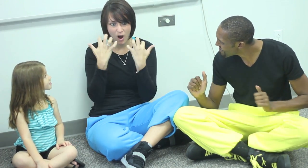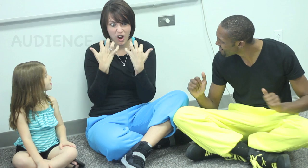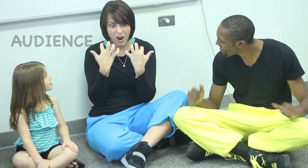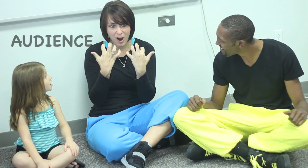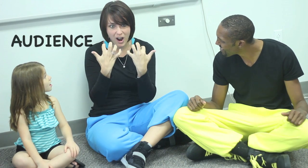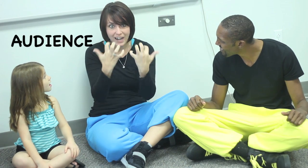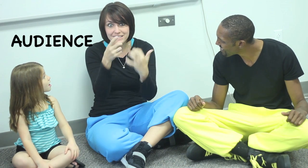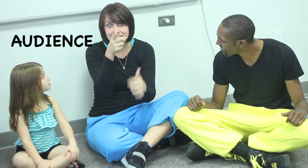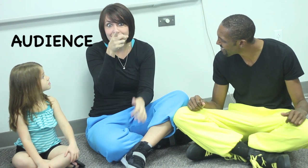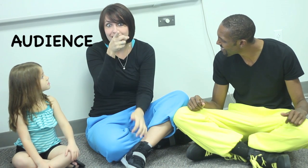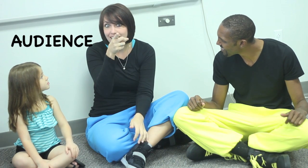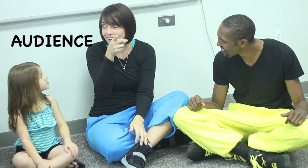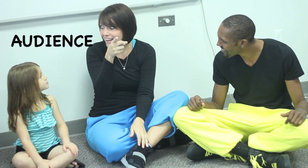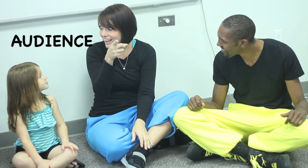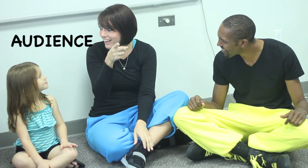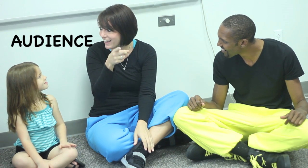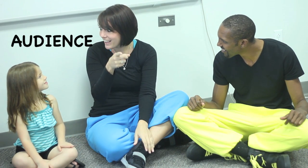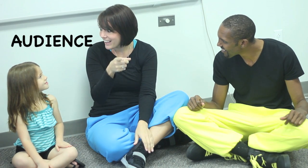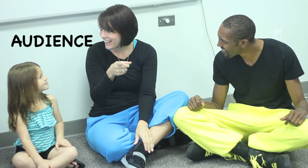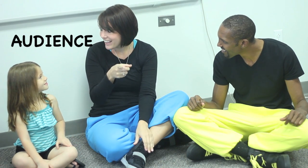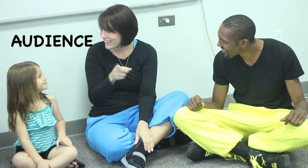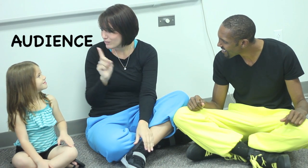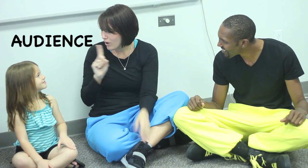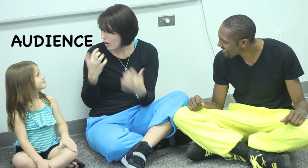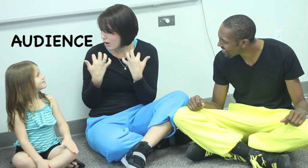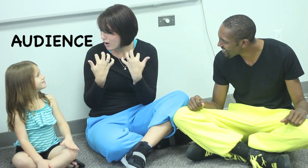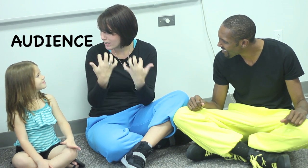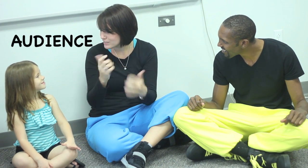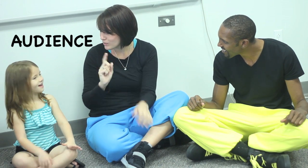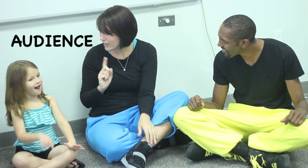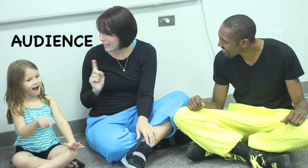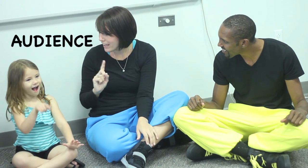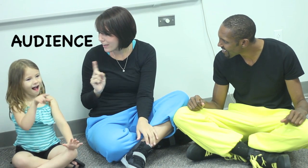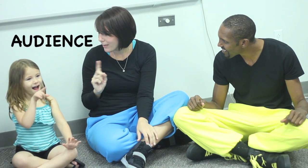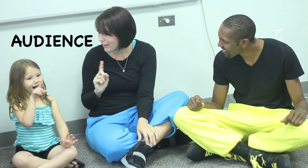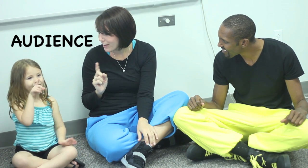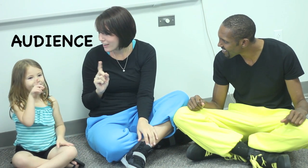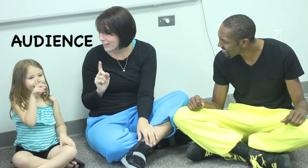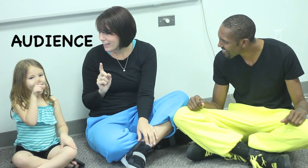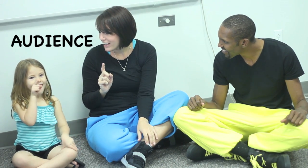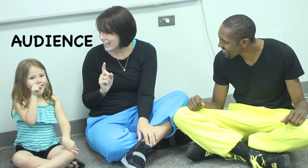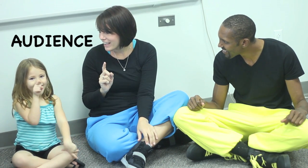There will be an audience in front of you. Where's the audience?